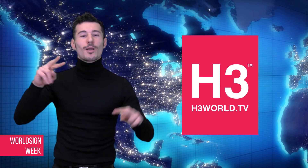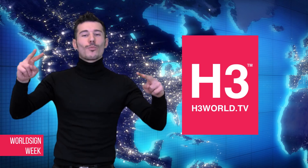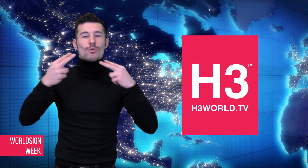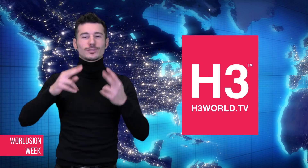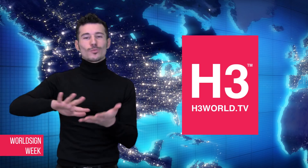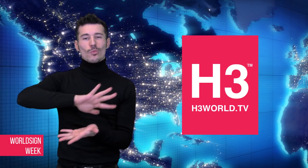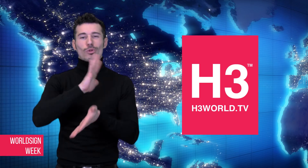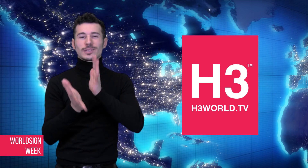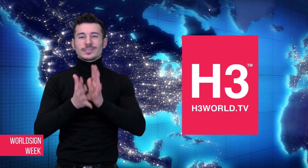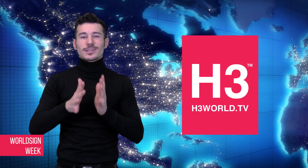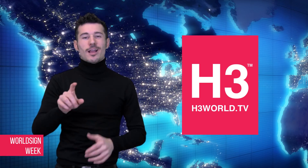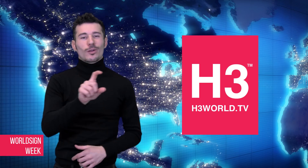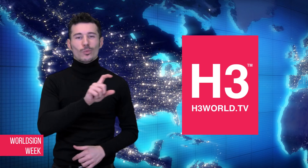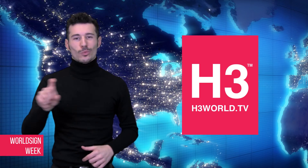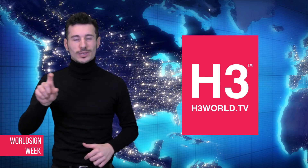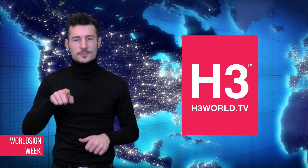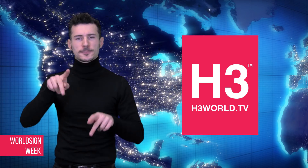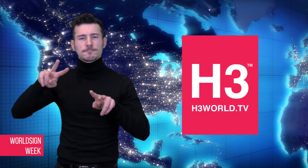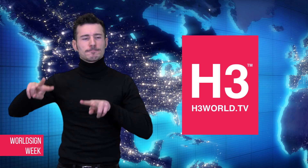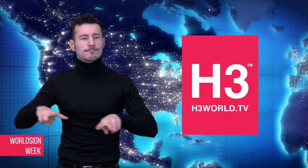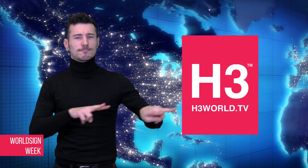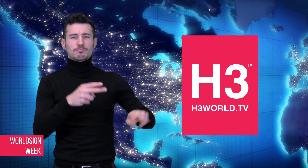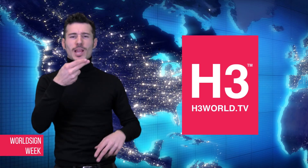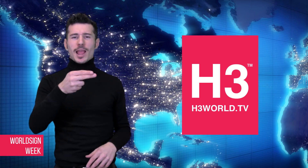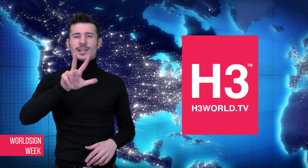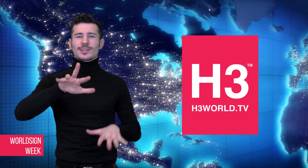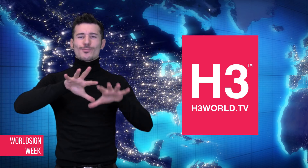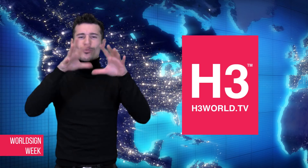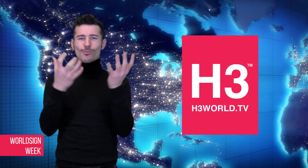Thank you for watching WorldSign